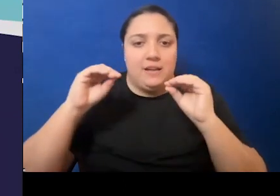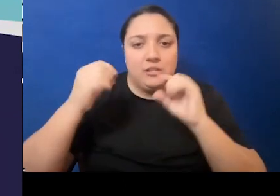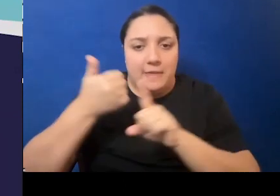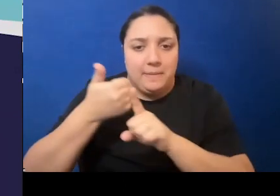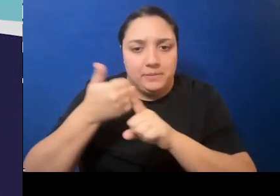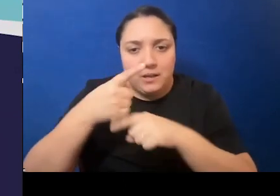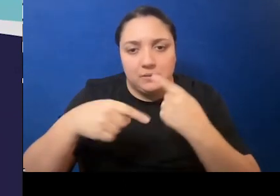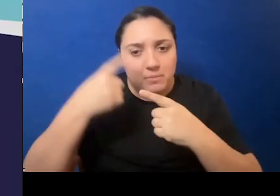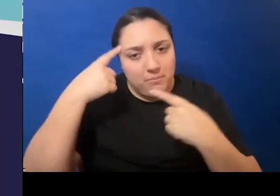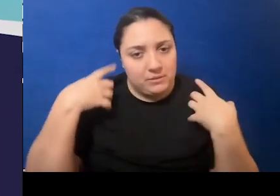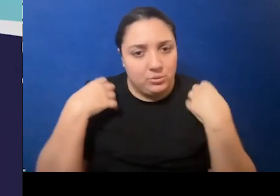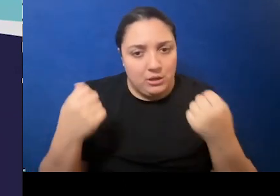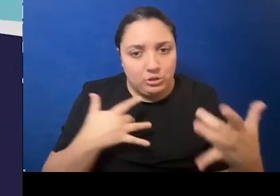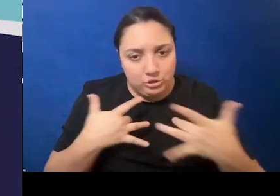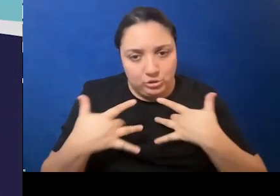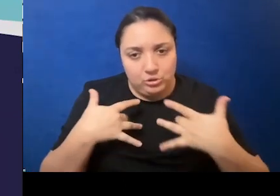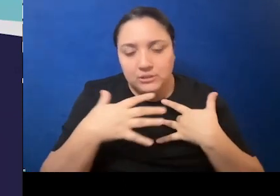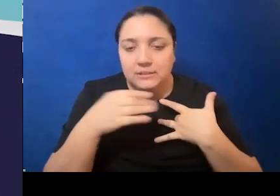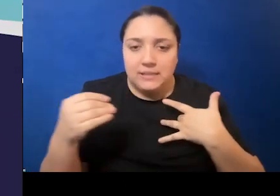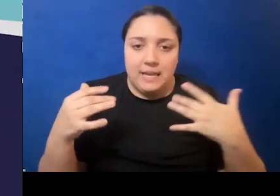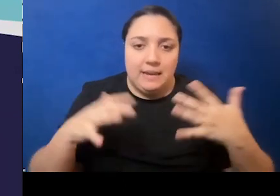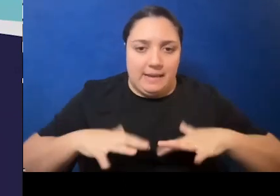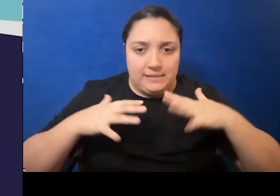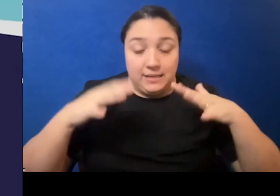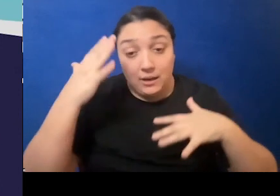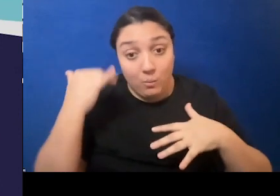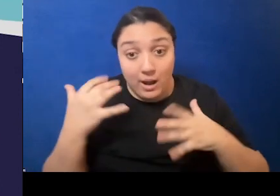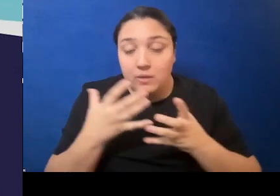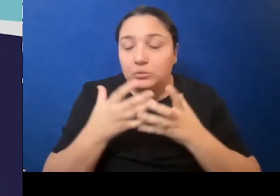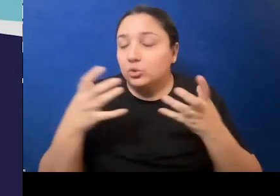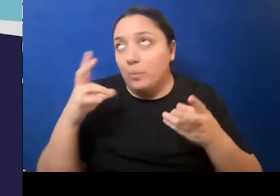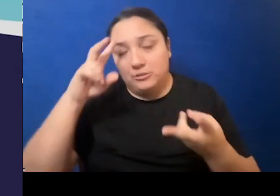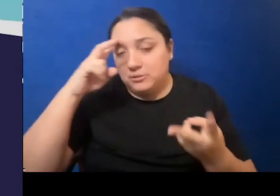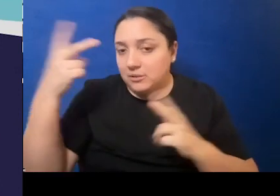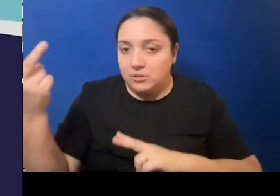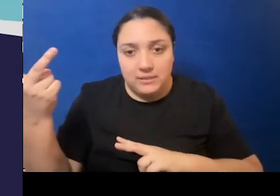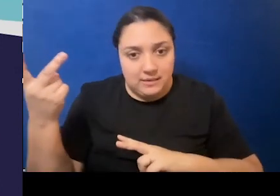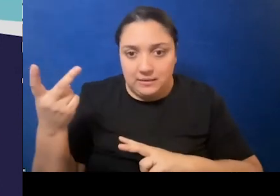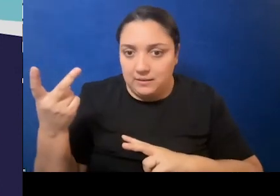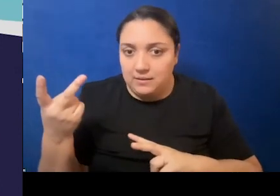HEALTH CONCERNS AND ANXIETY. THERE IS SO MUCH